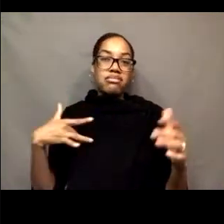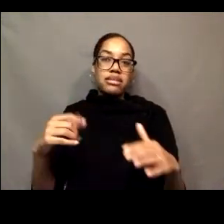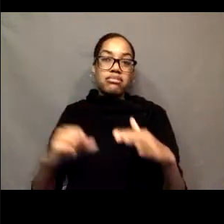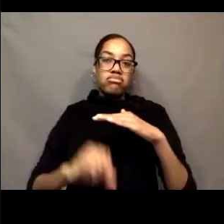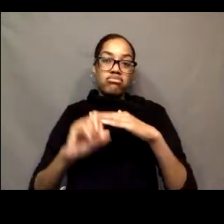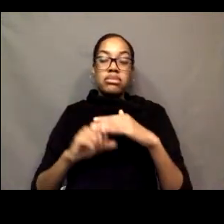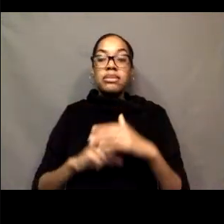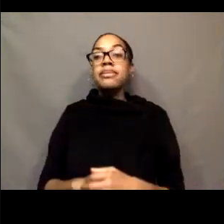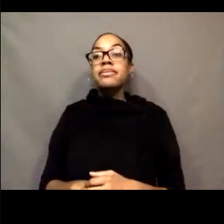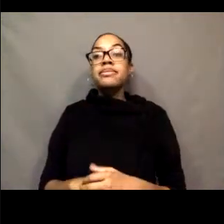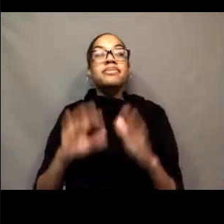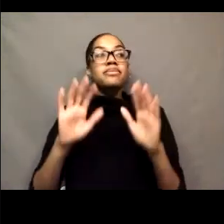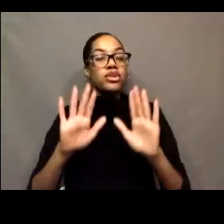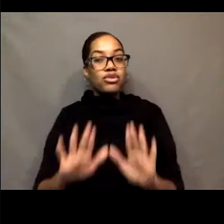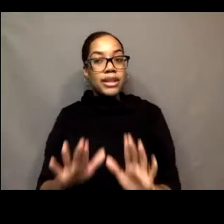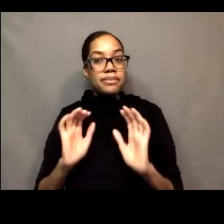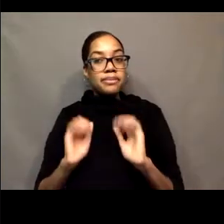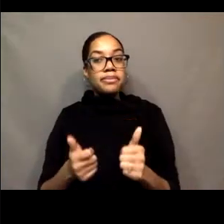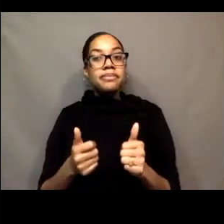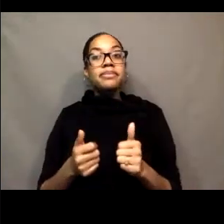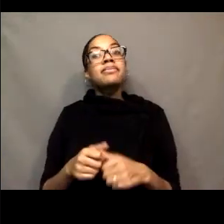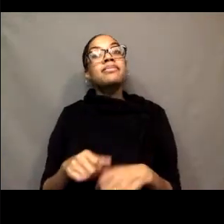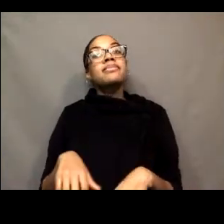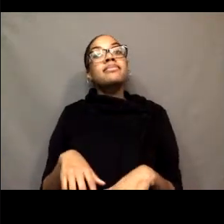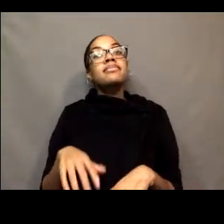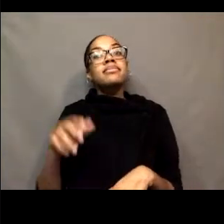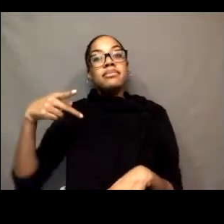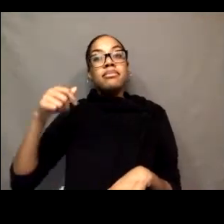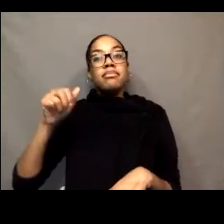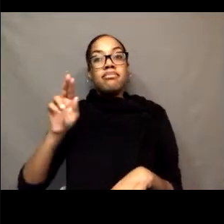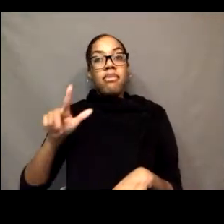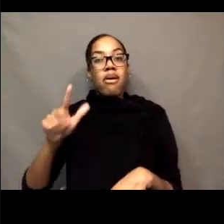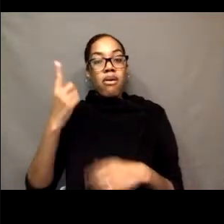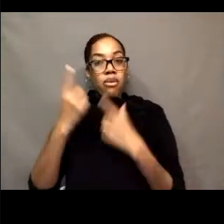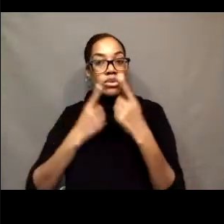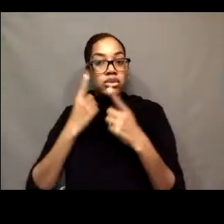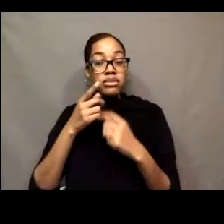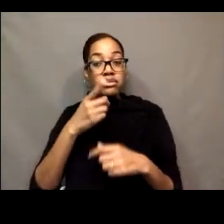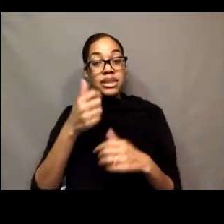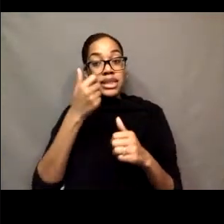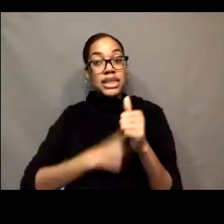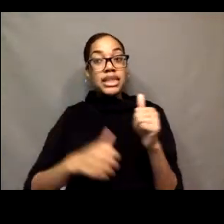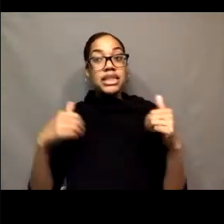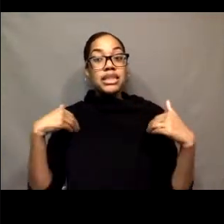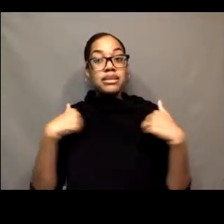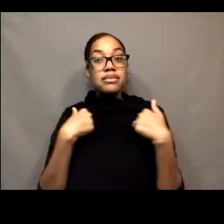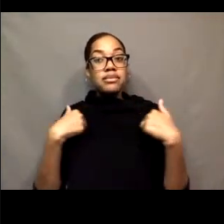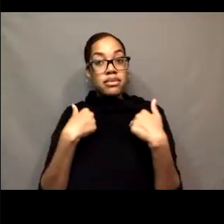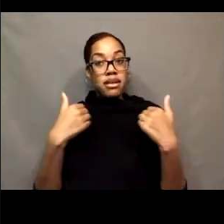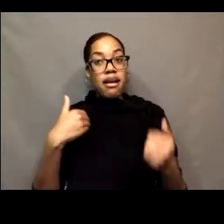[Grace] Great. And Paul was wondering, do all the species have the same number of respiratory reports?